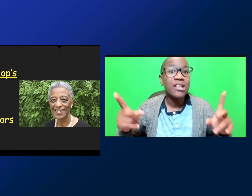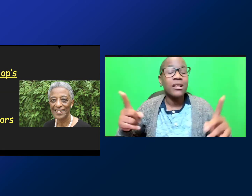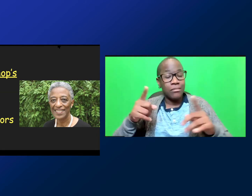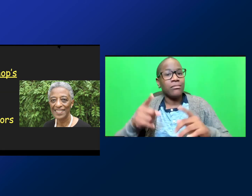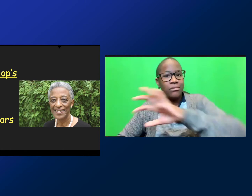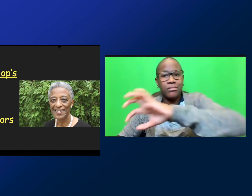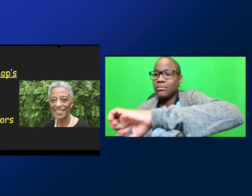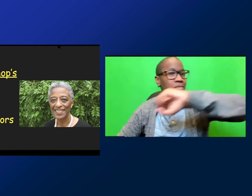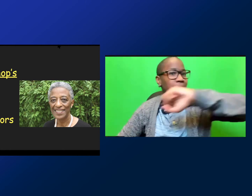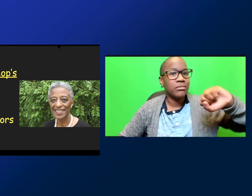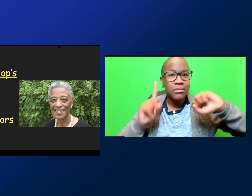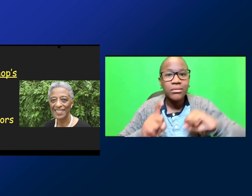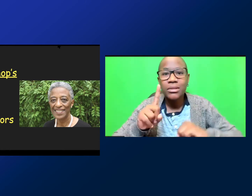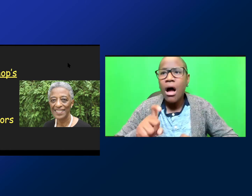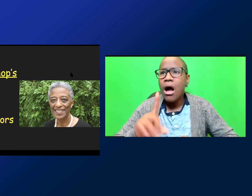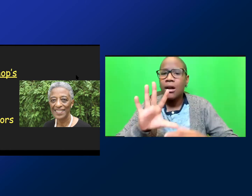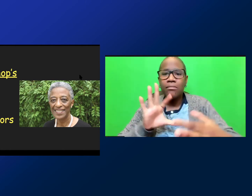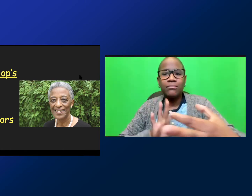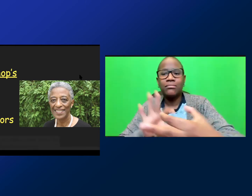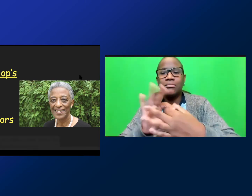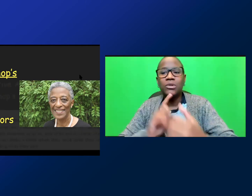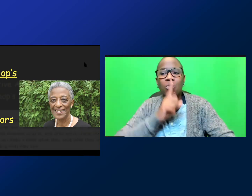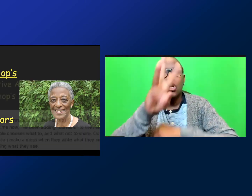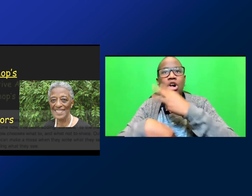other then we can move on to the next part of the metaphor and that's the sliding glass door